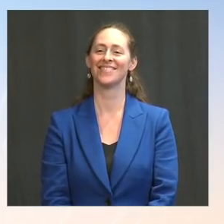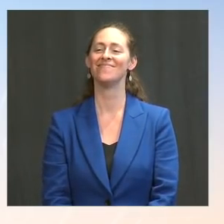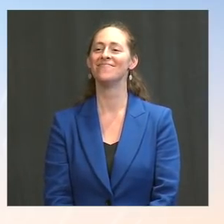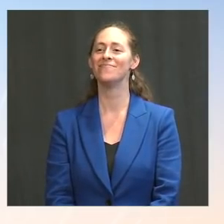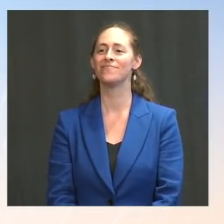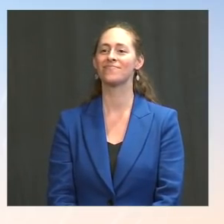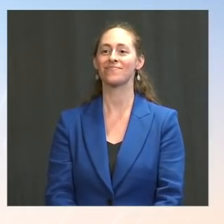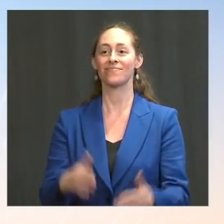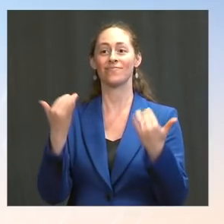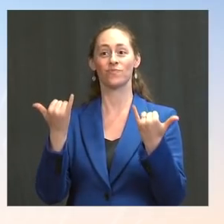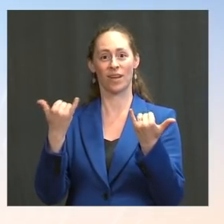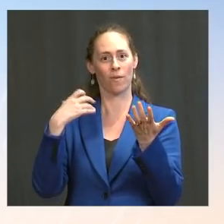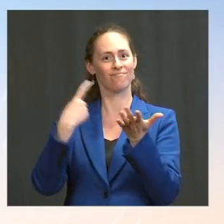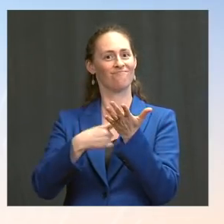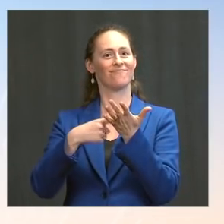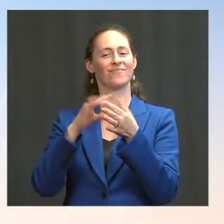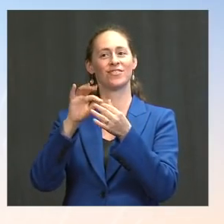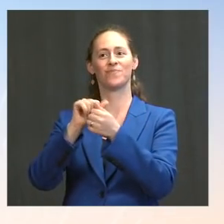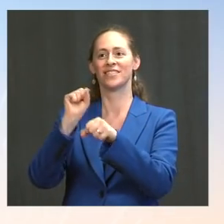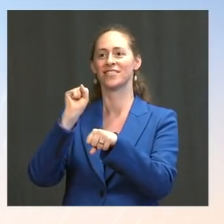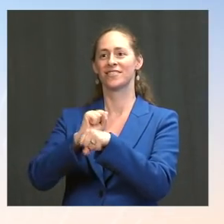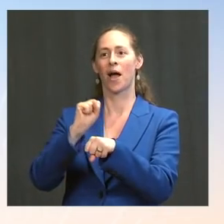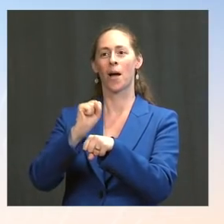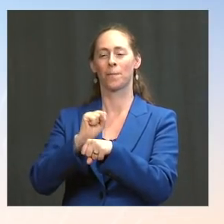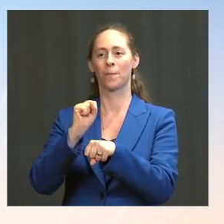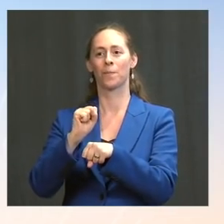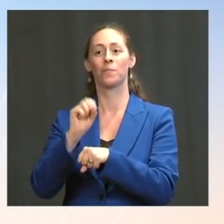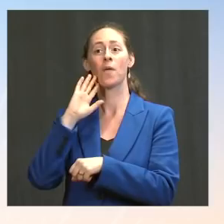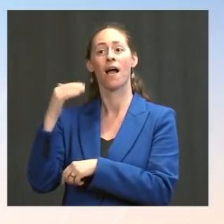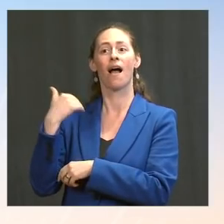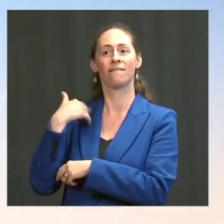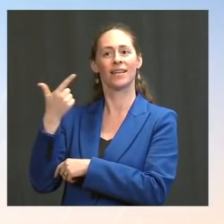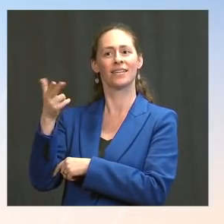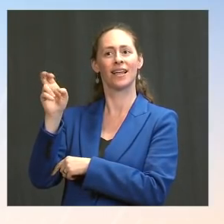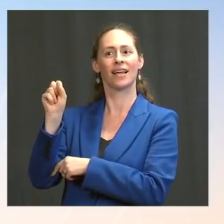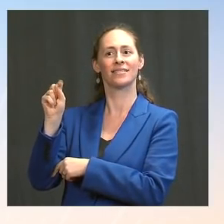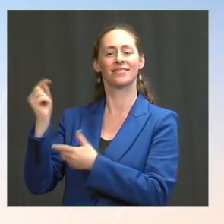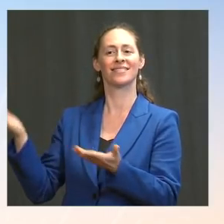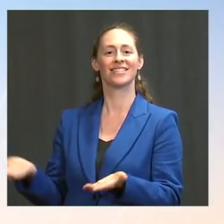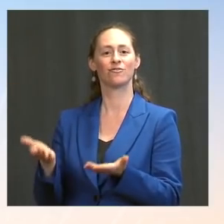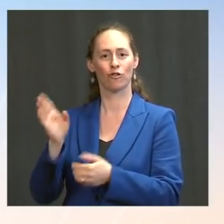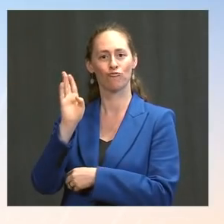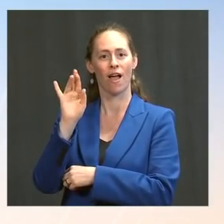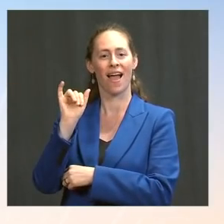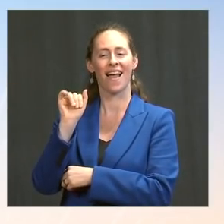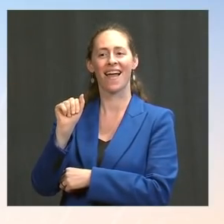We have our special guest, NEC Director Brian Deese, joining us, who will give us an overview and then take some of your questions.